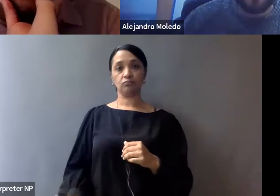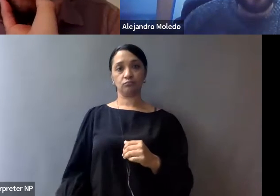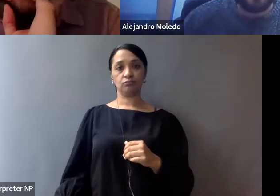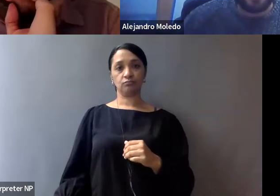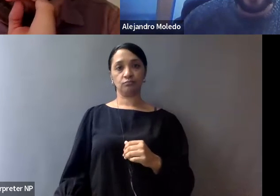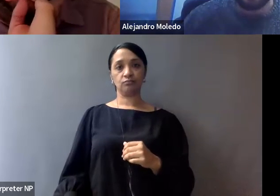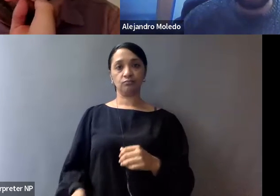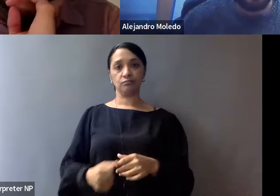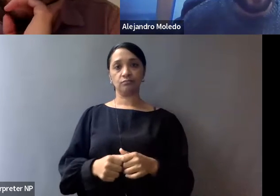the fewest.